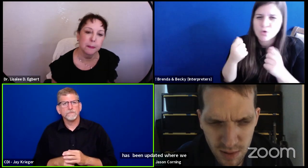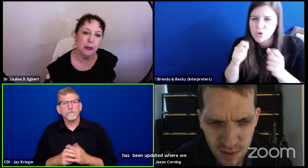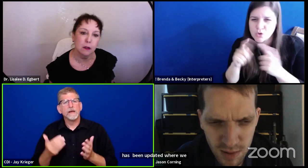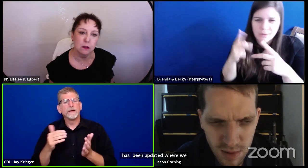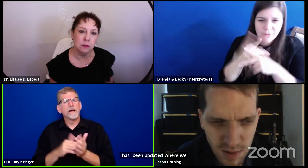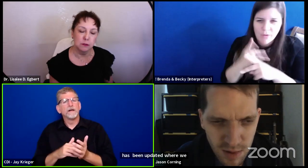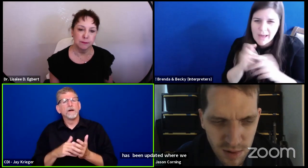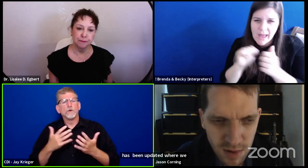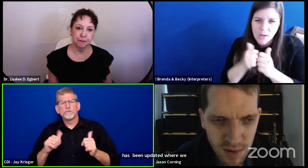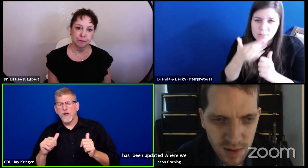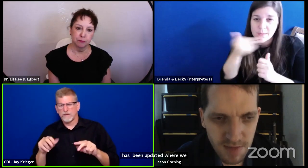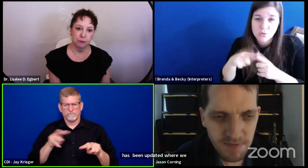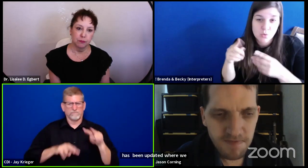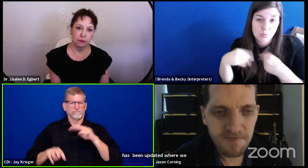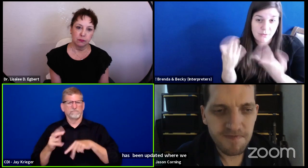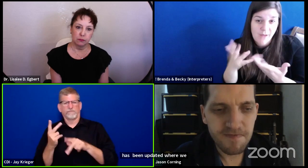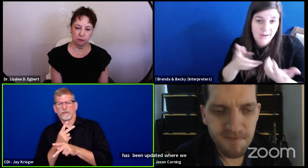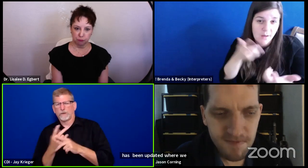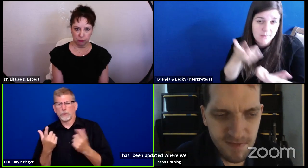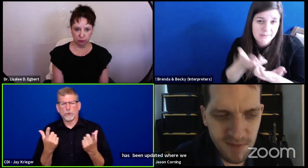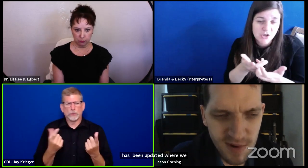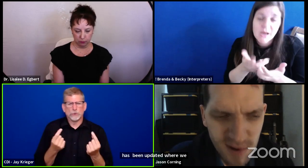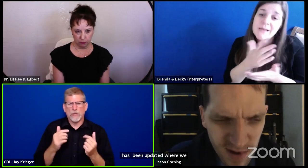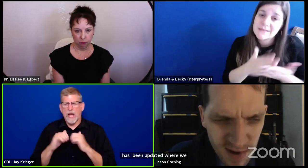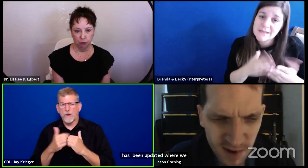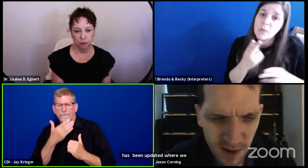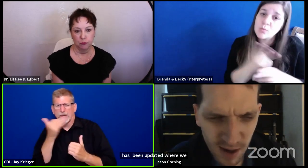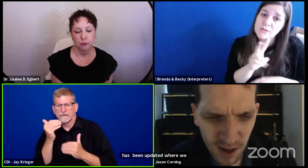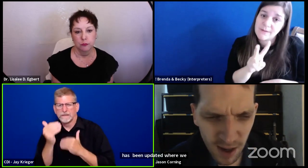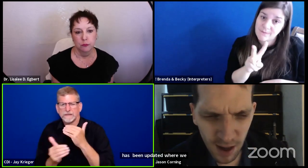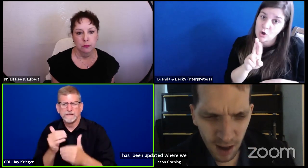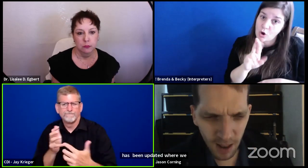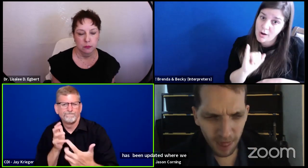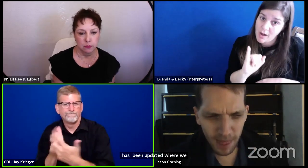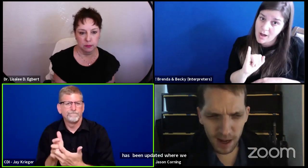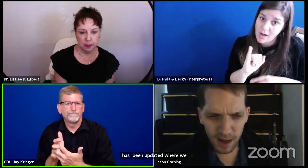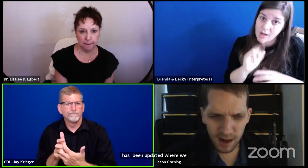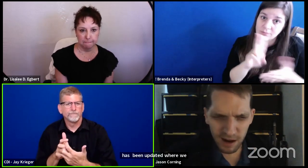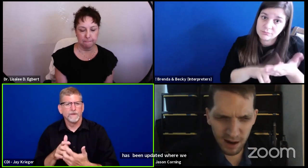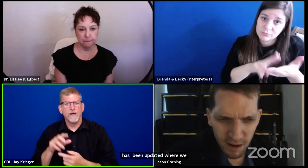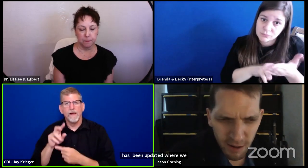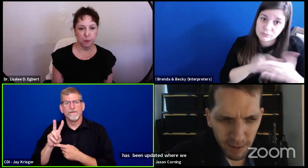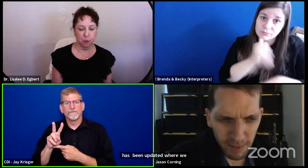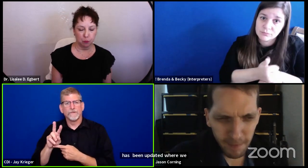whether it is an interpreter or is it a translator because of limited English proficiency, if